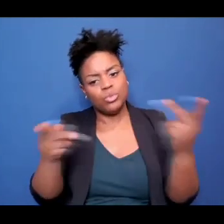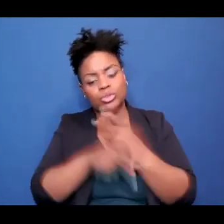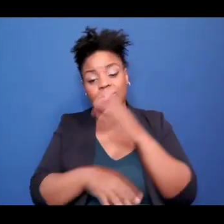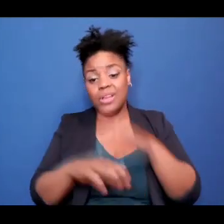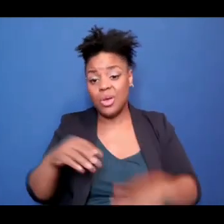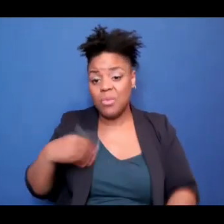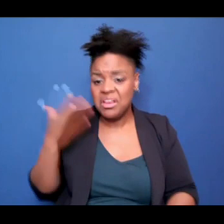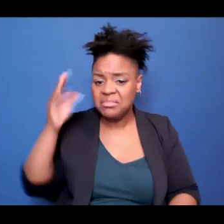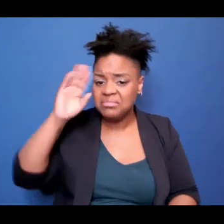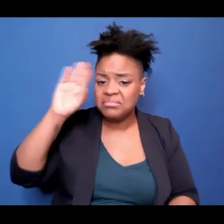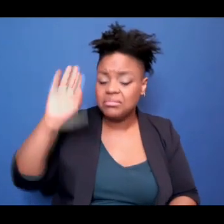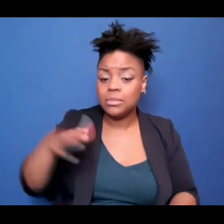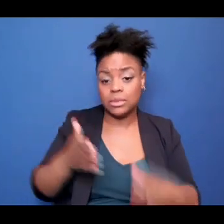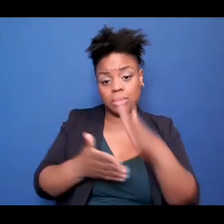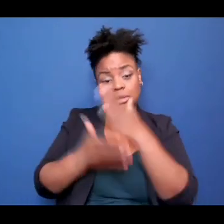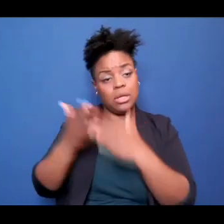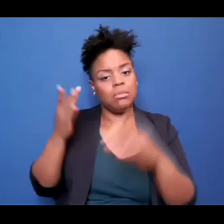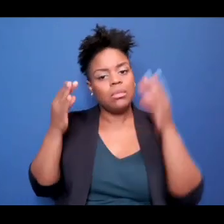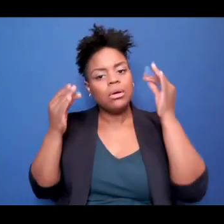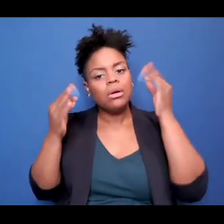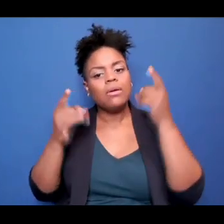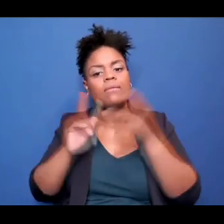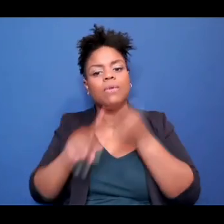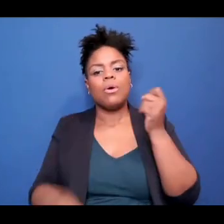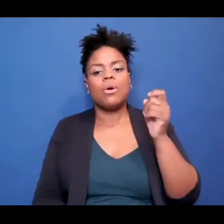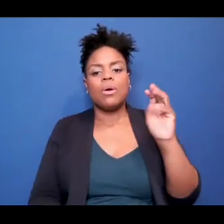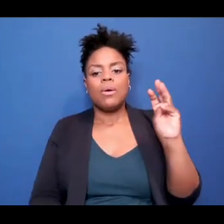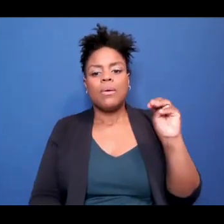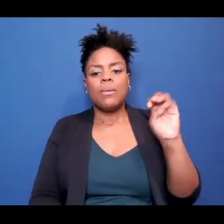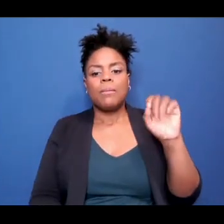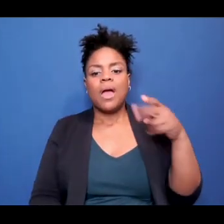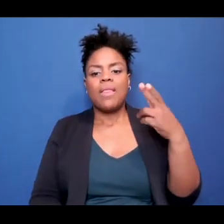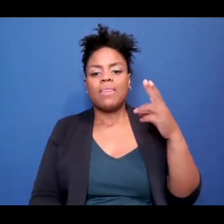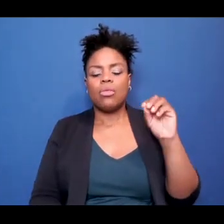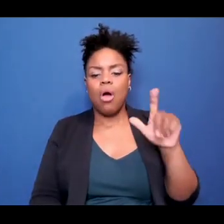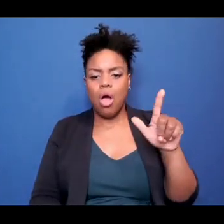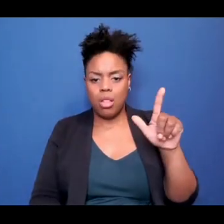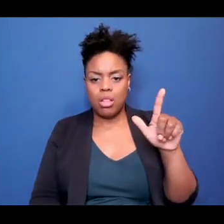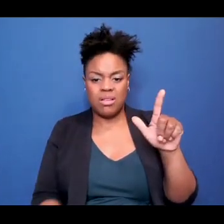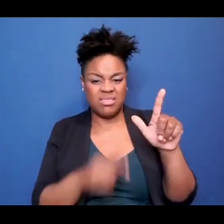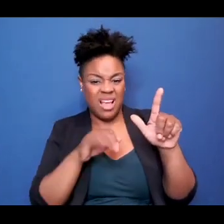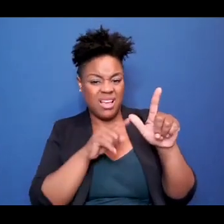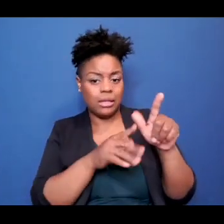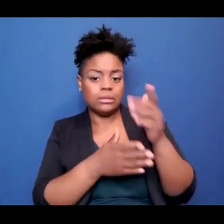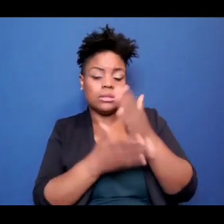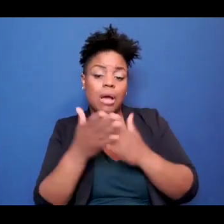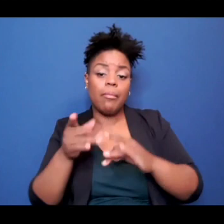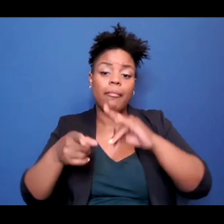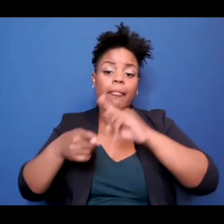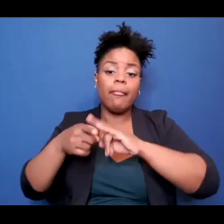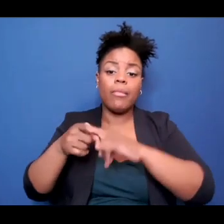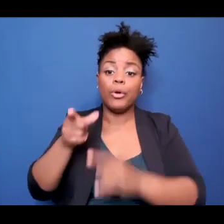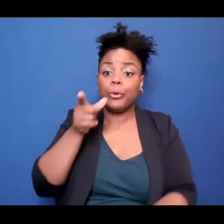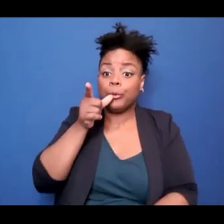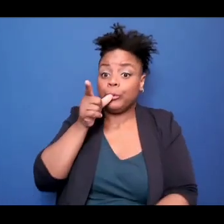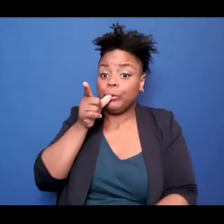MAY BE THE MENTHOL EFFECT. OTHERS ALSO SUGGEST THAT BLACKS SMOKE SHORTER BUTTS THAN WHITES. WHAT ARE YOUR THOUGHTS ON THIS